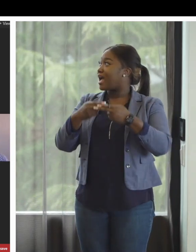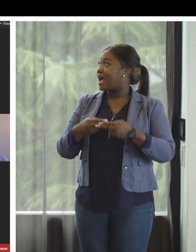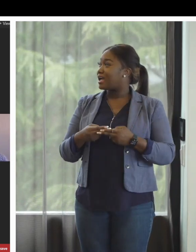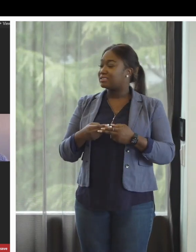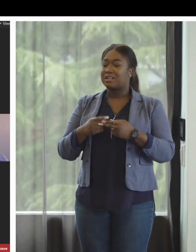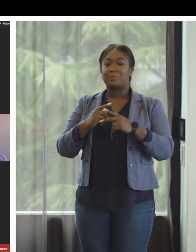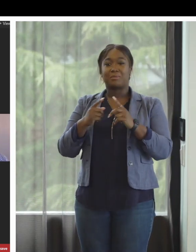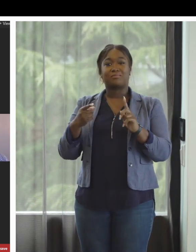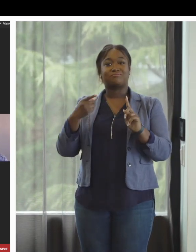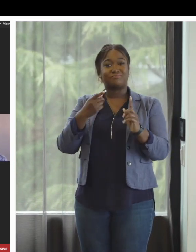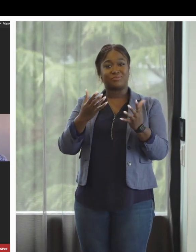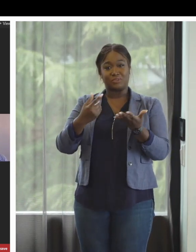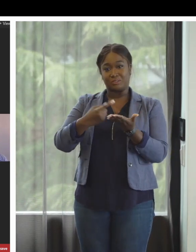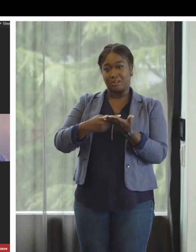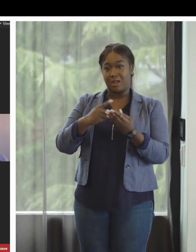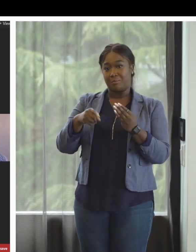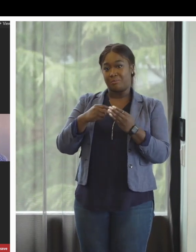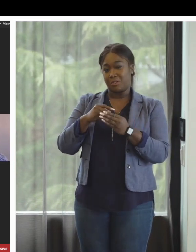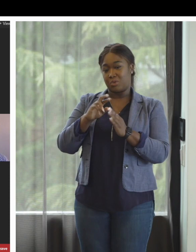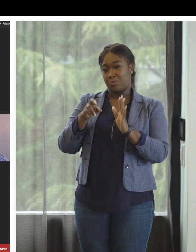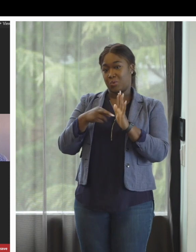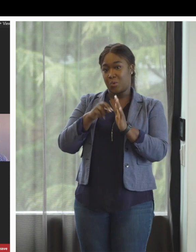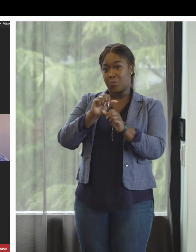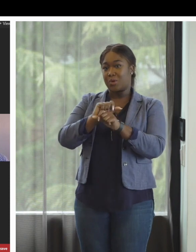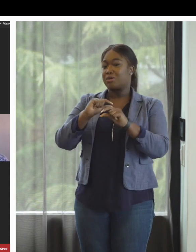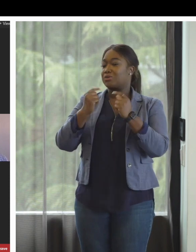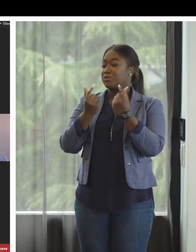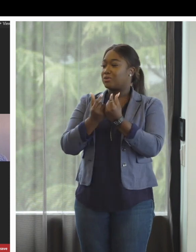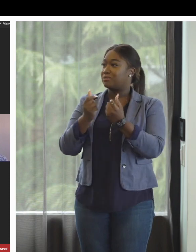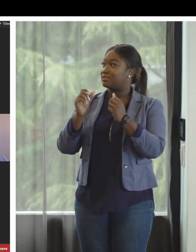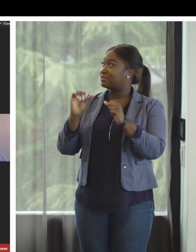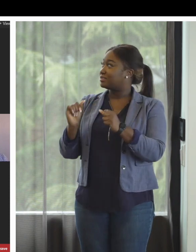that working groups that play in help to go plan